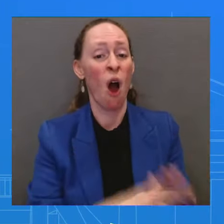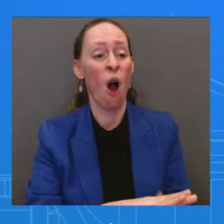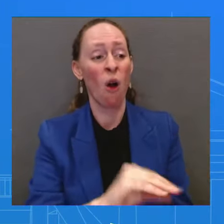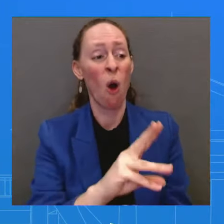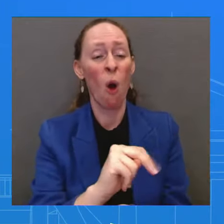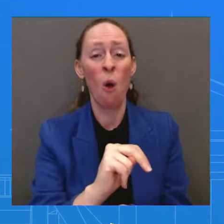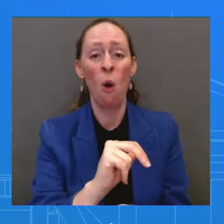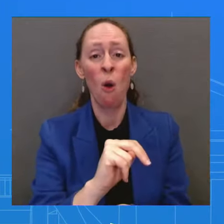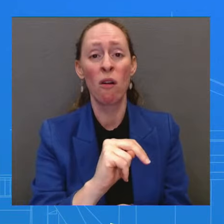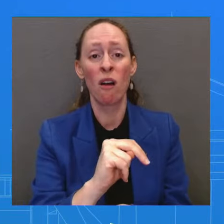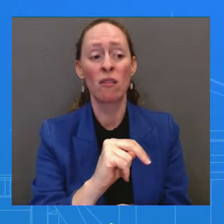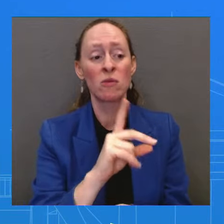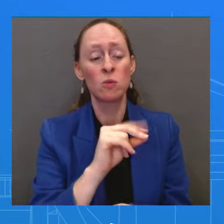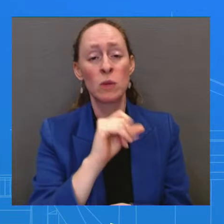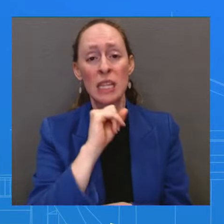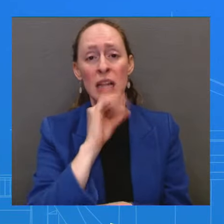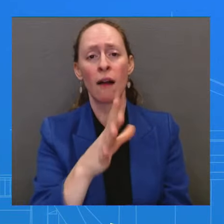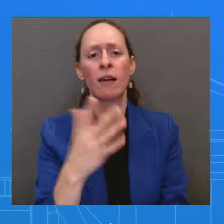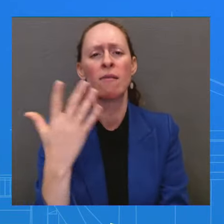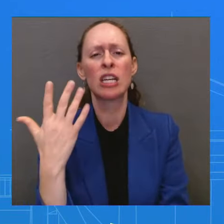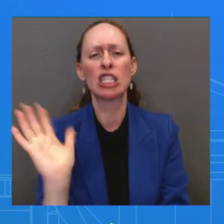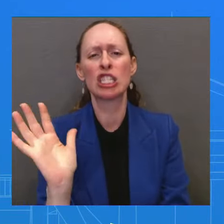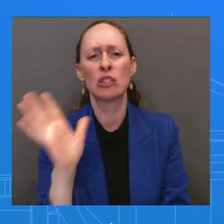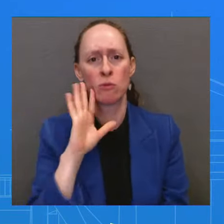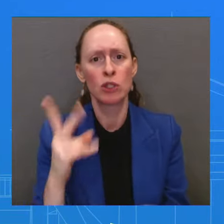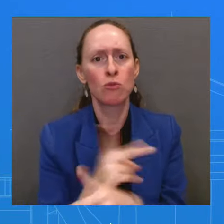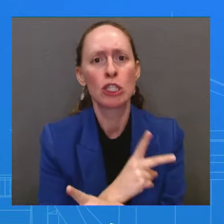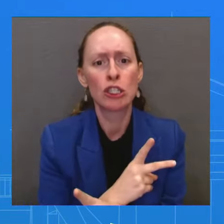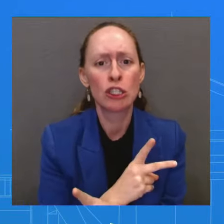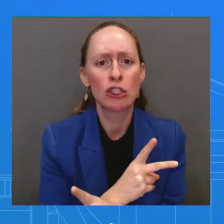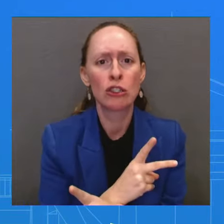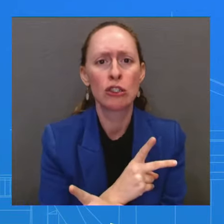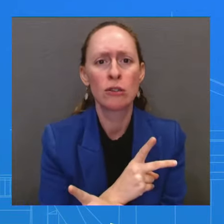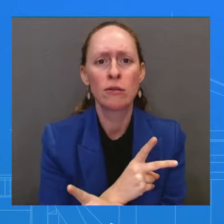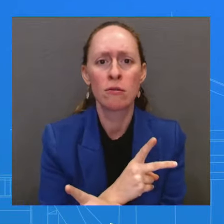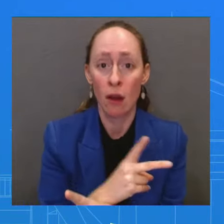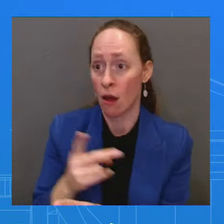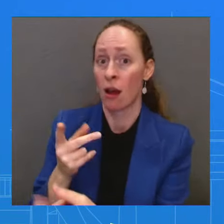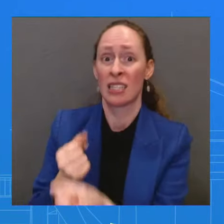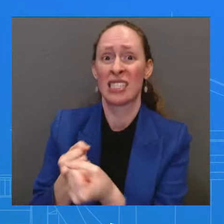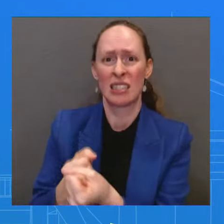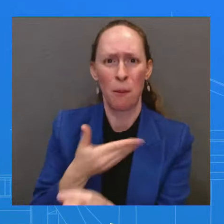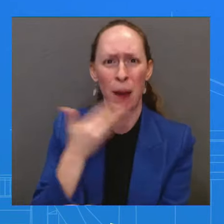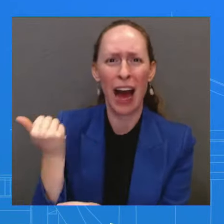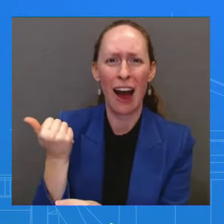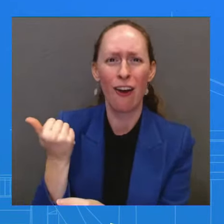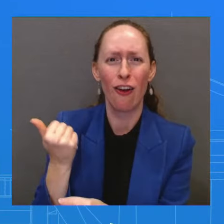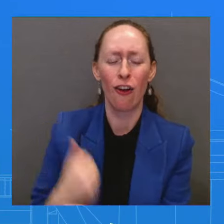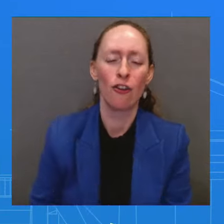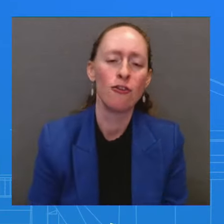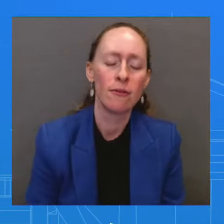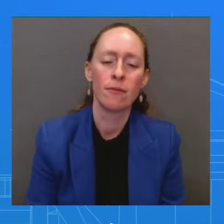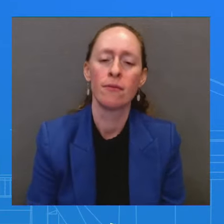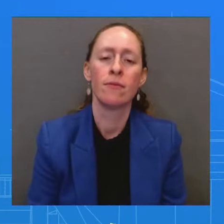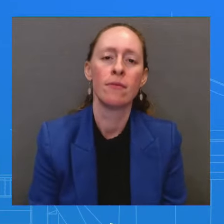He's going to reiterate -- he's going to reiterate those -- those sentiments that we have. He's going to reiterate what you heard from him: